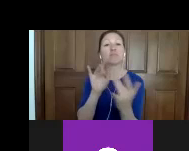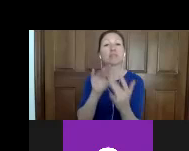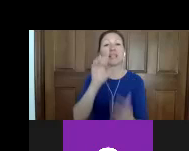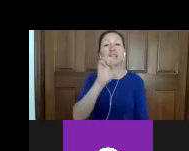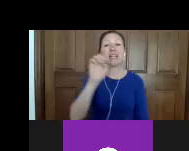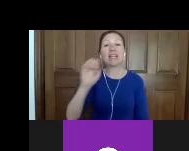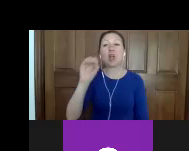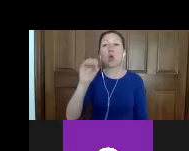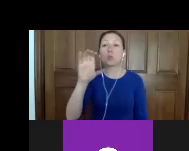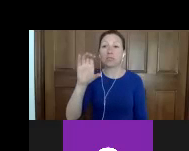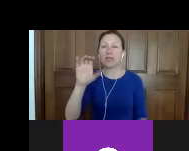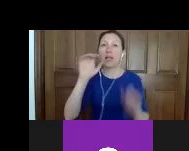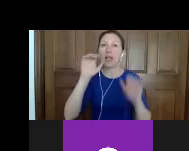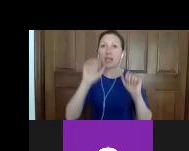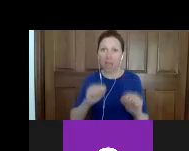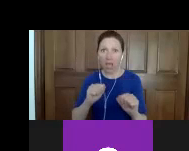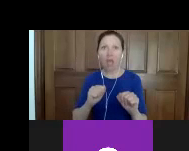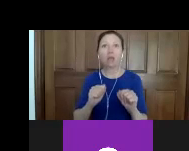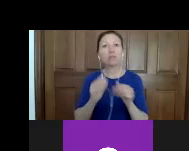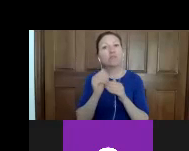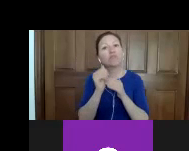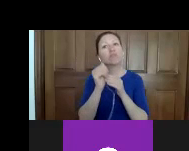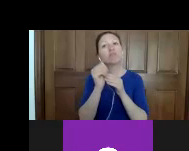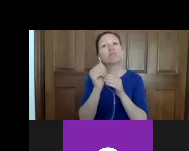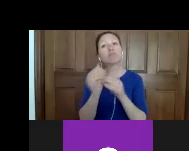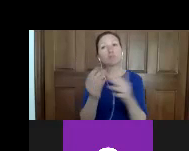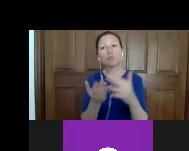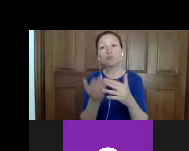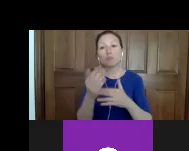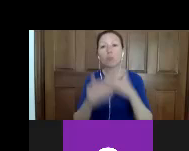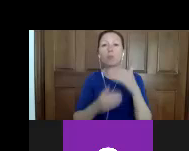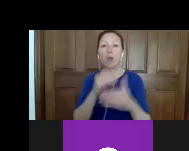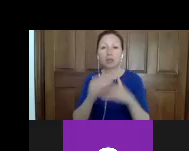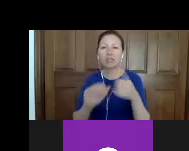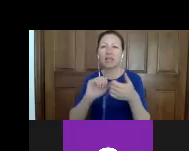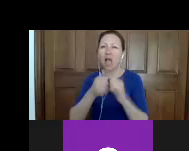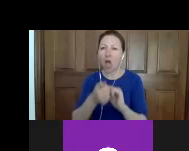wake you through the process of how you go approximate filing a complaint.